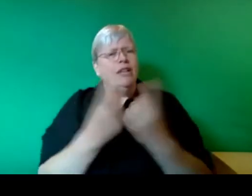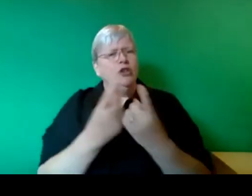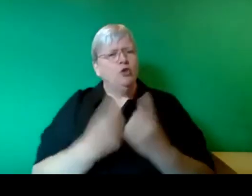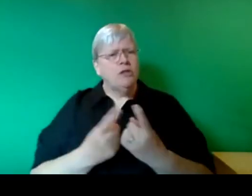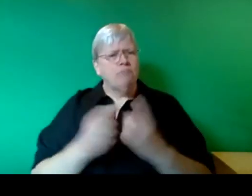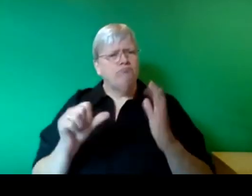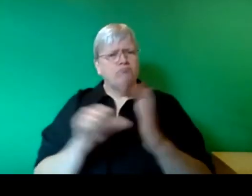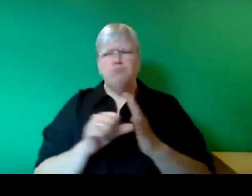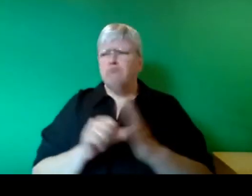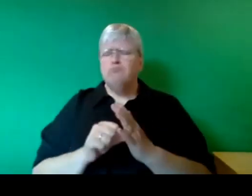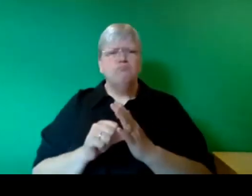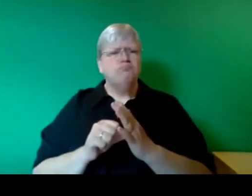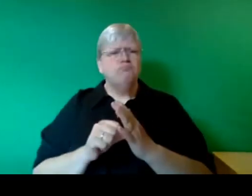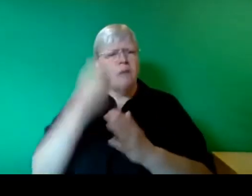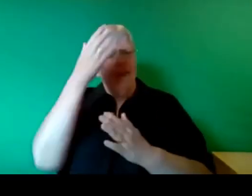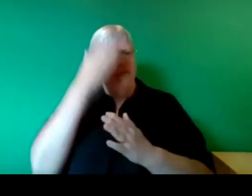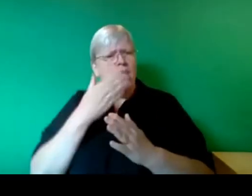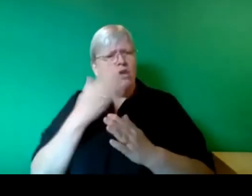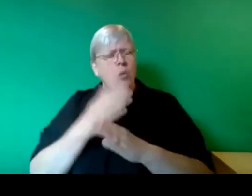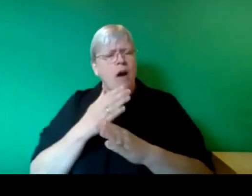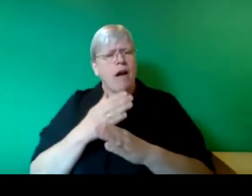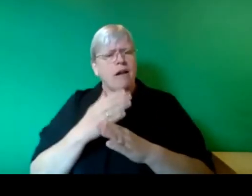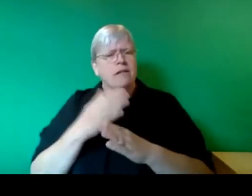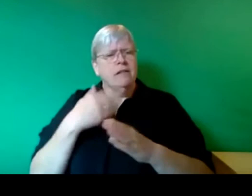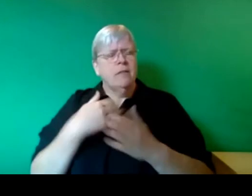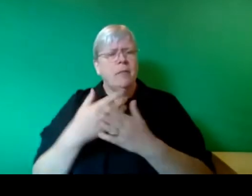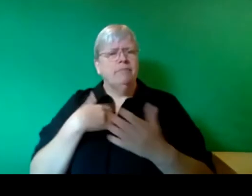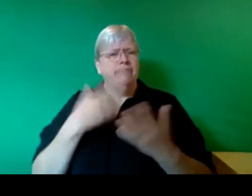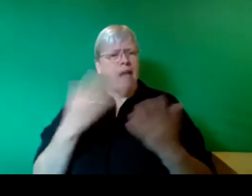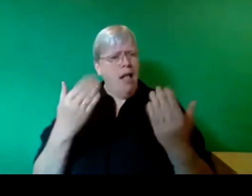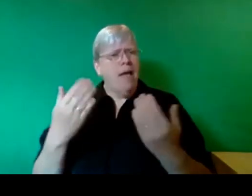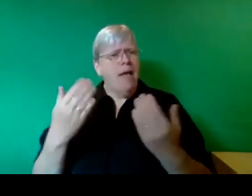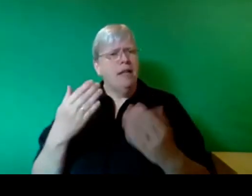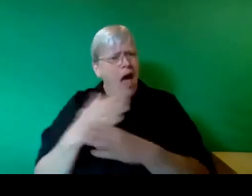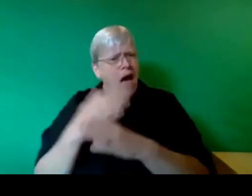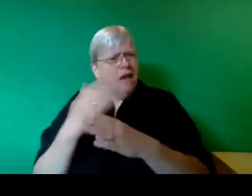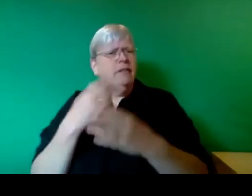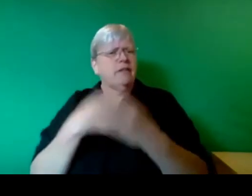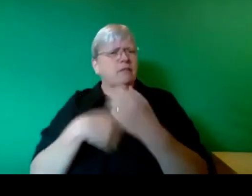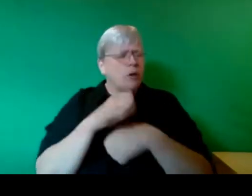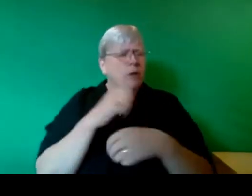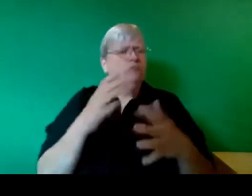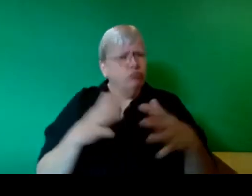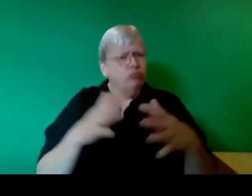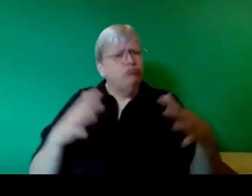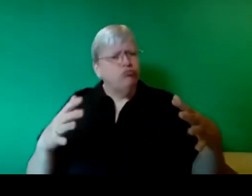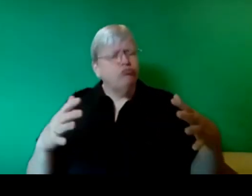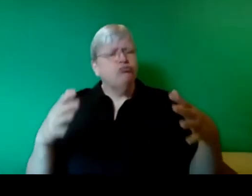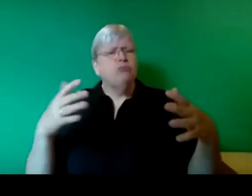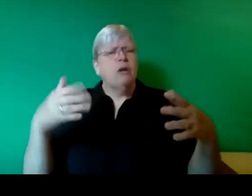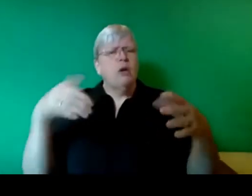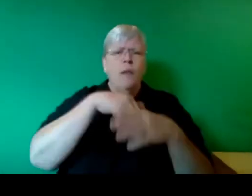growth of climate activism within the Scottish trade union movement. So we've seen things like